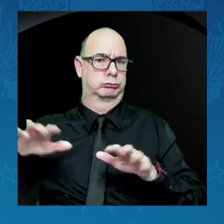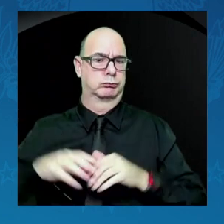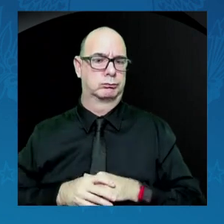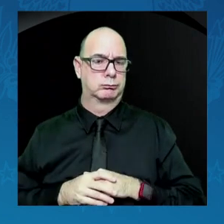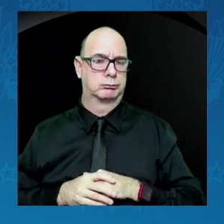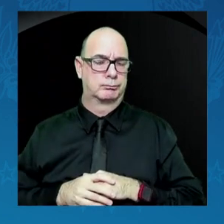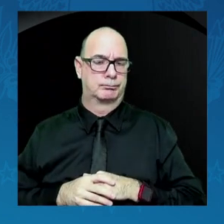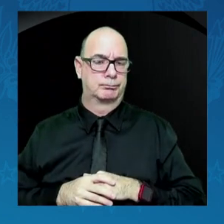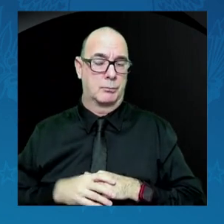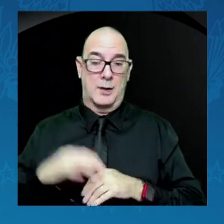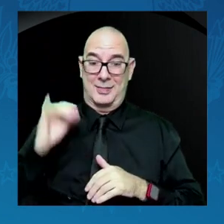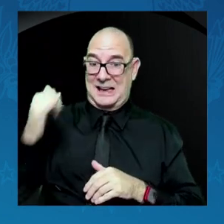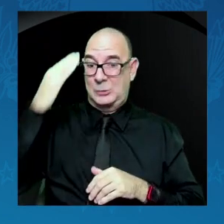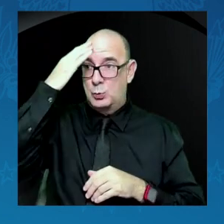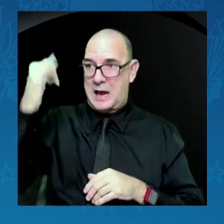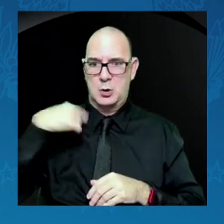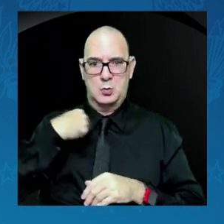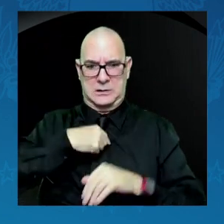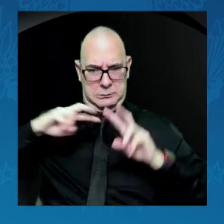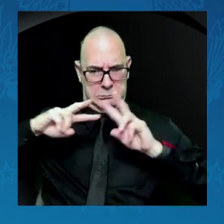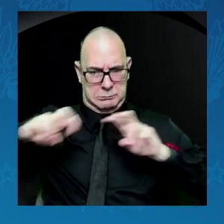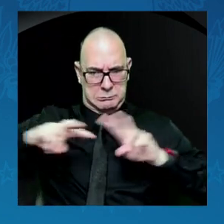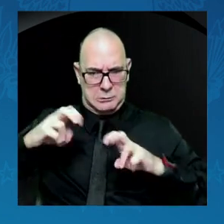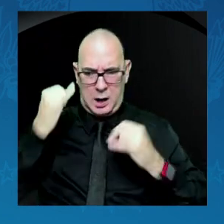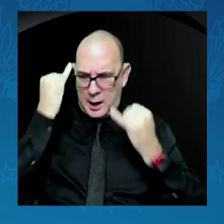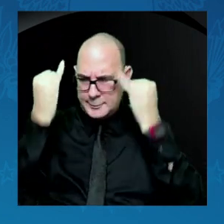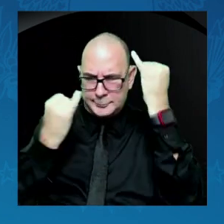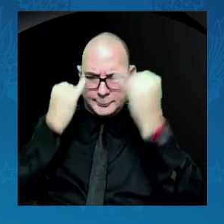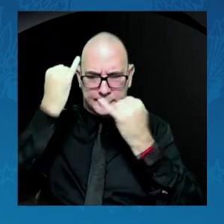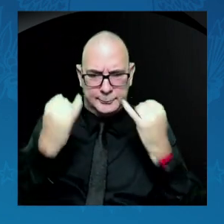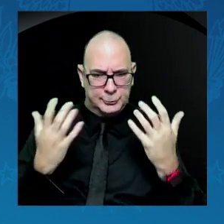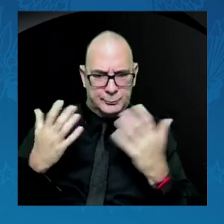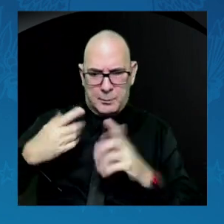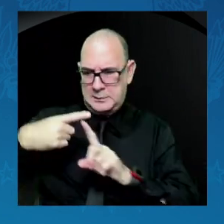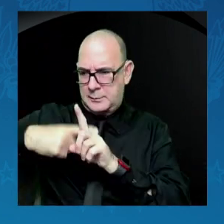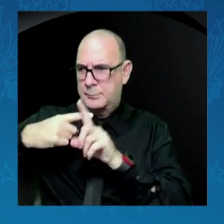of a climate mission control, a mission control,